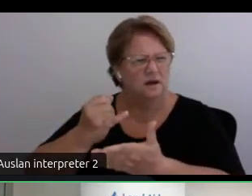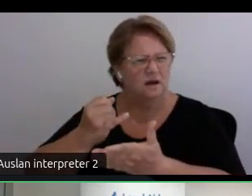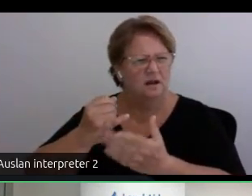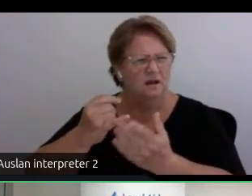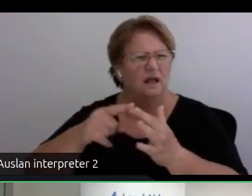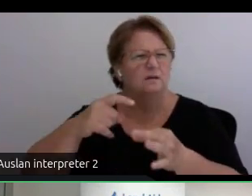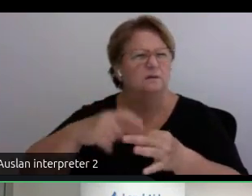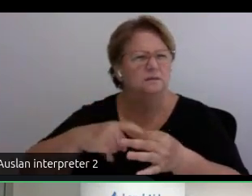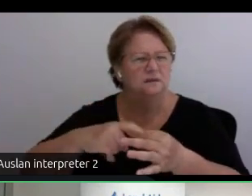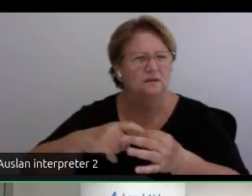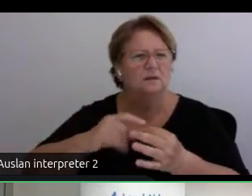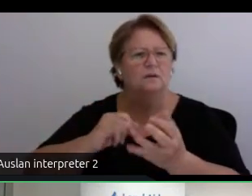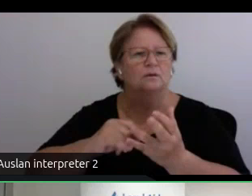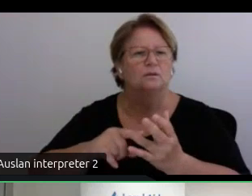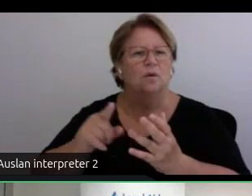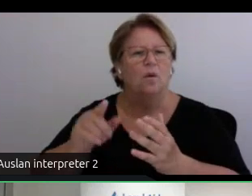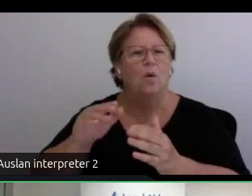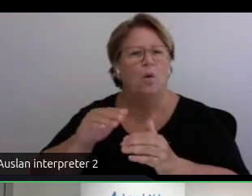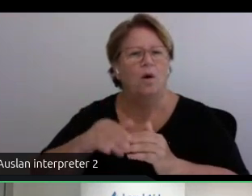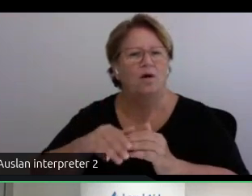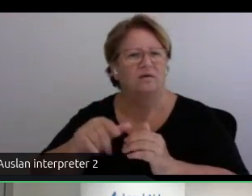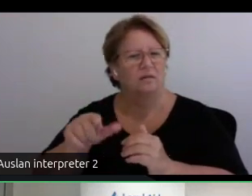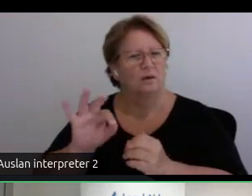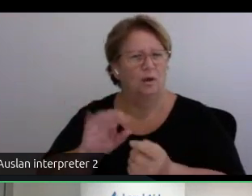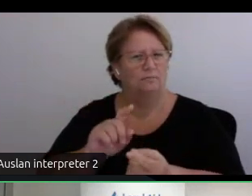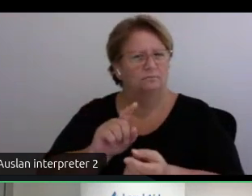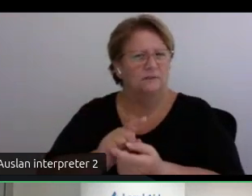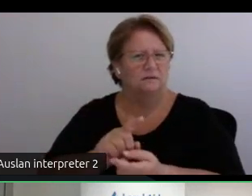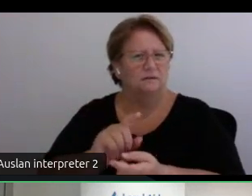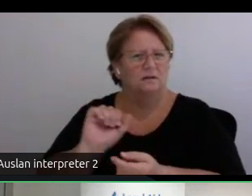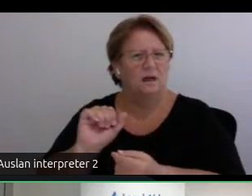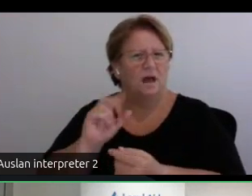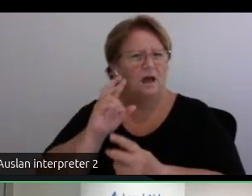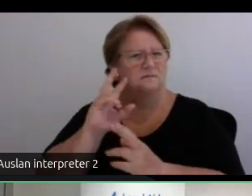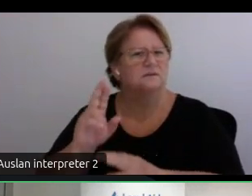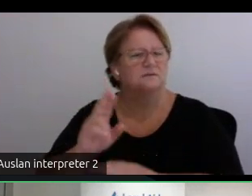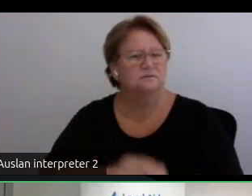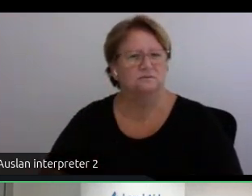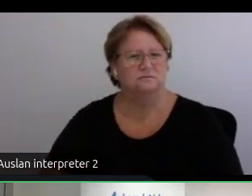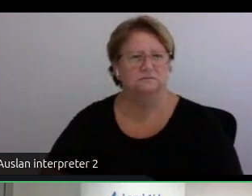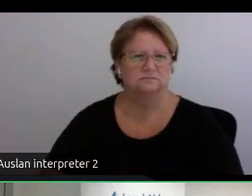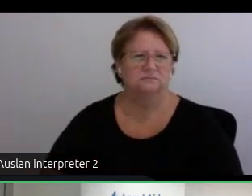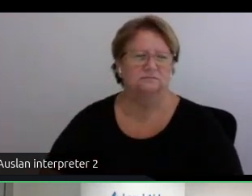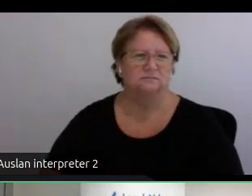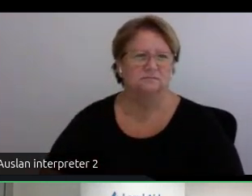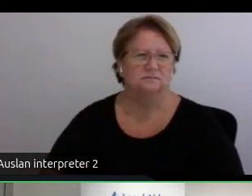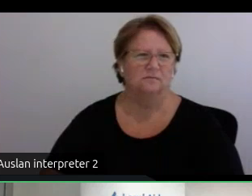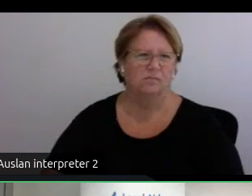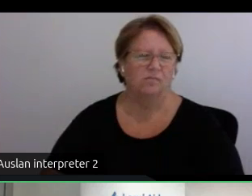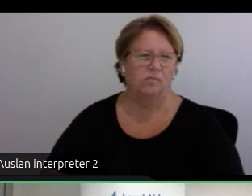And so that's just a consumer issue about the product not meeting its um consumer guarantee.